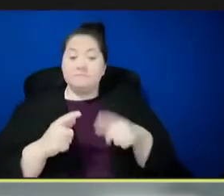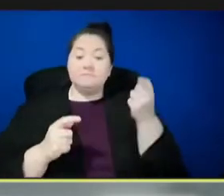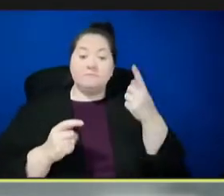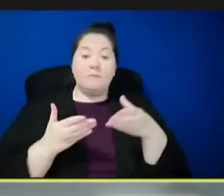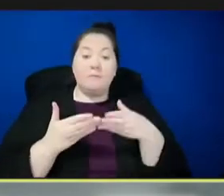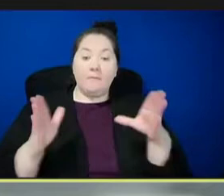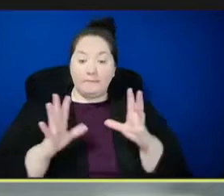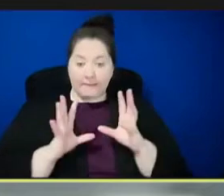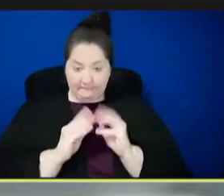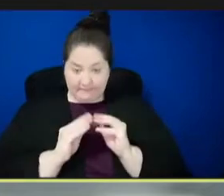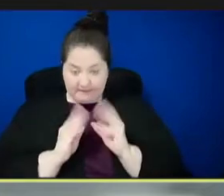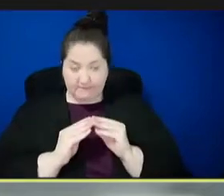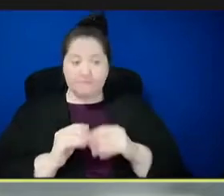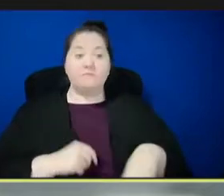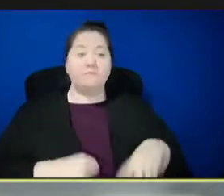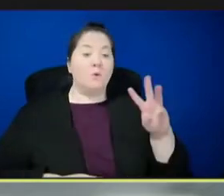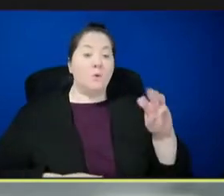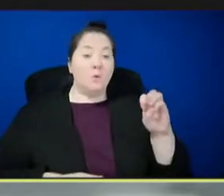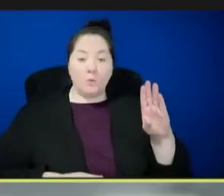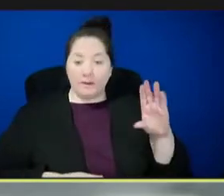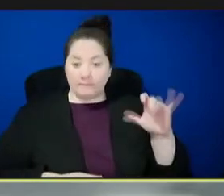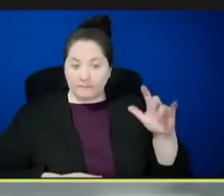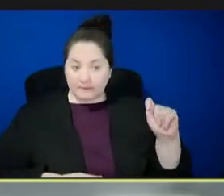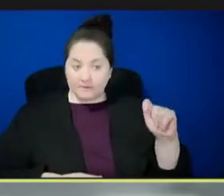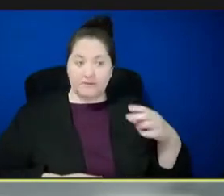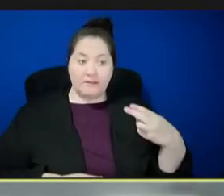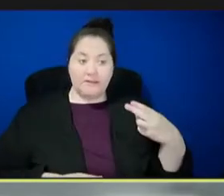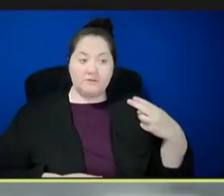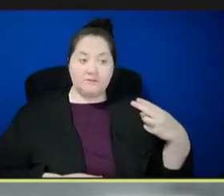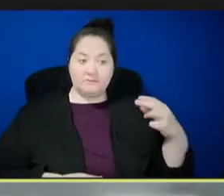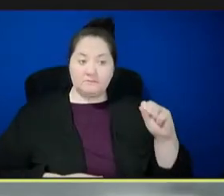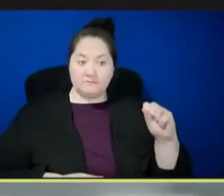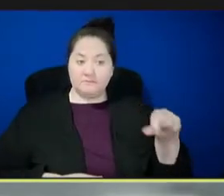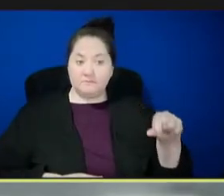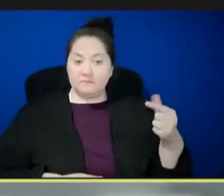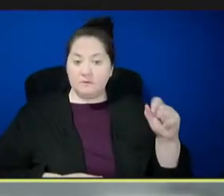and it's being webcasted on the HHS website. I wanted to let everyone know that we have